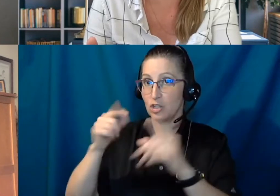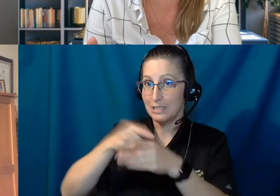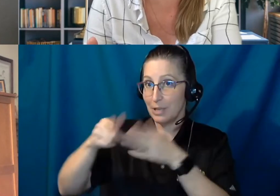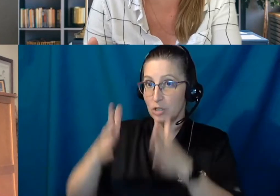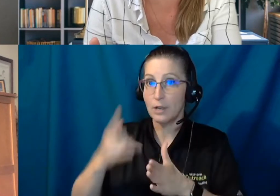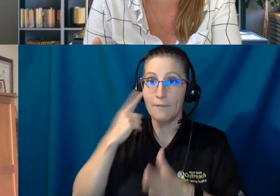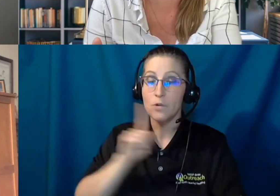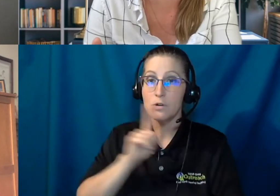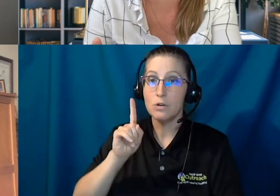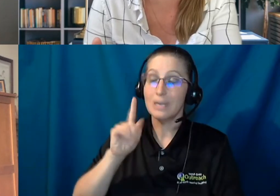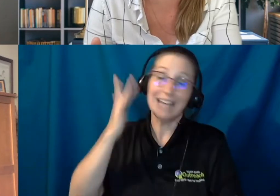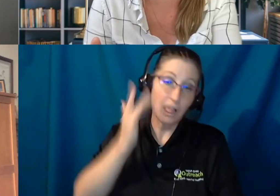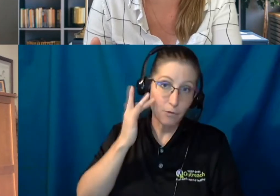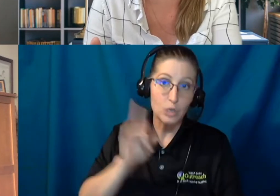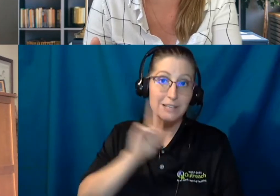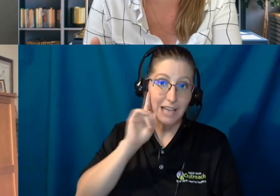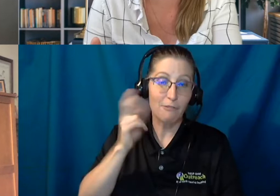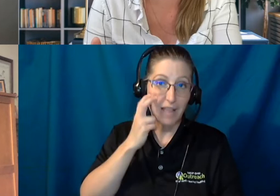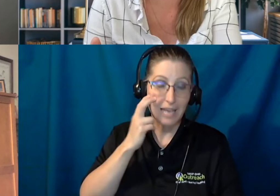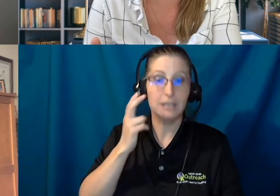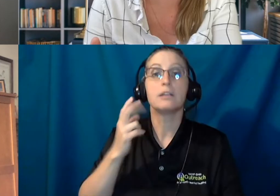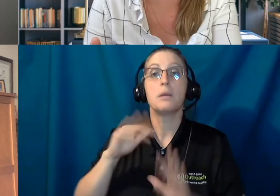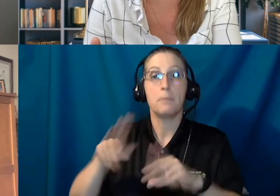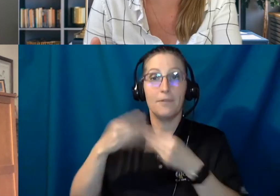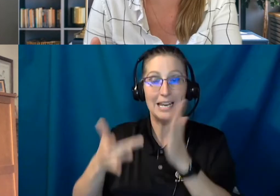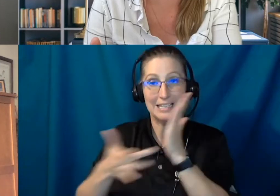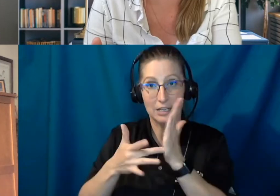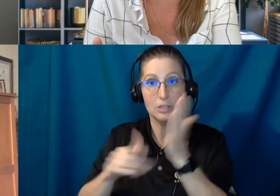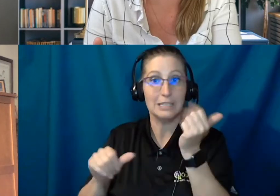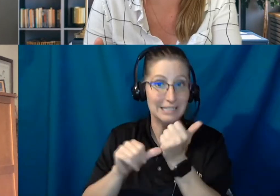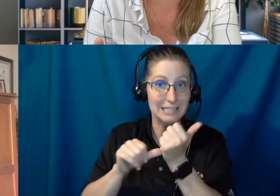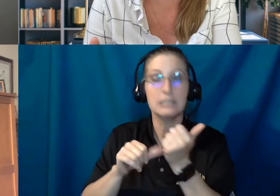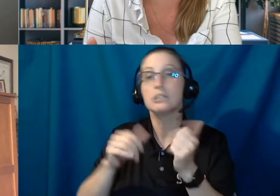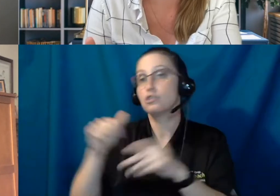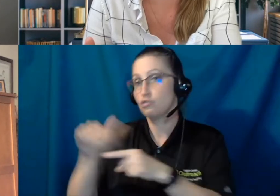Deafblind Services, providing technical assistance and training to families of children with